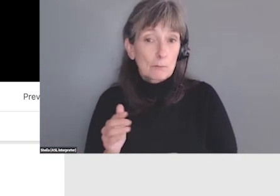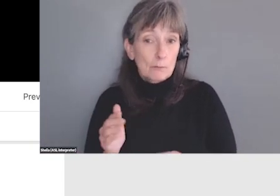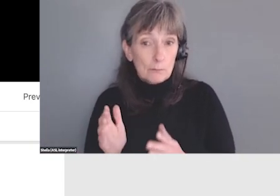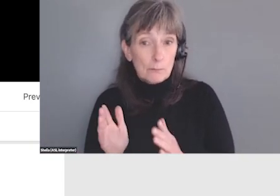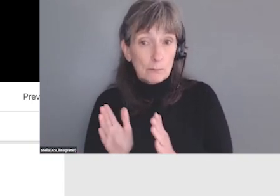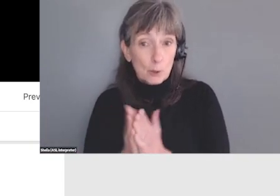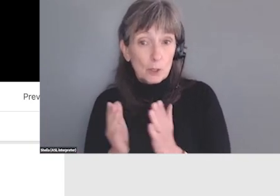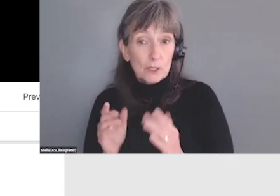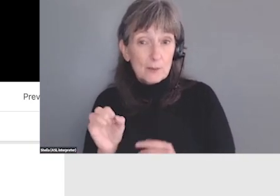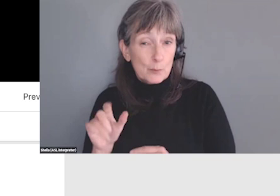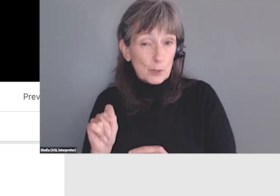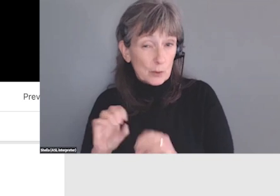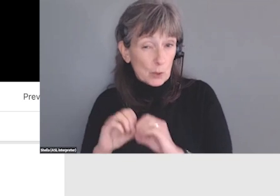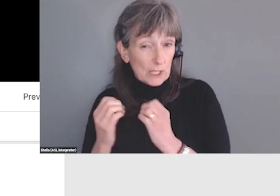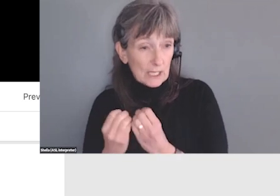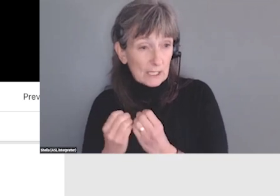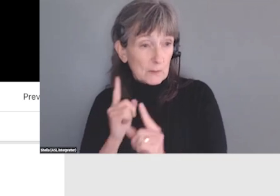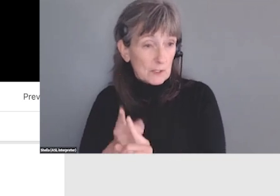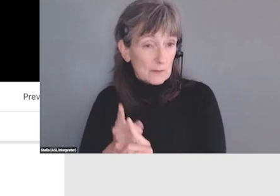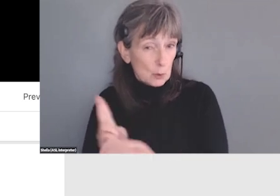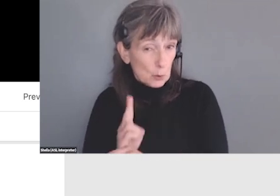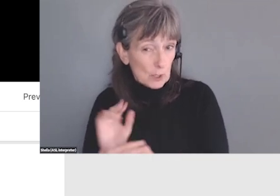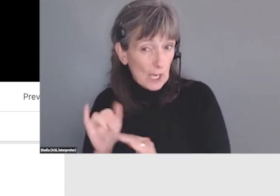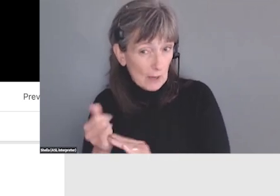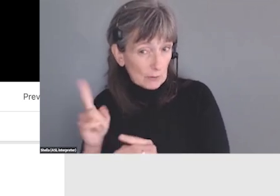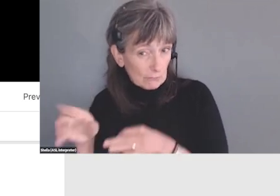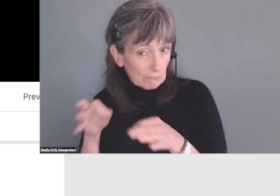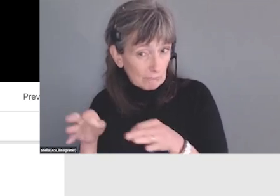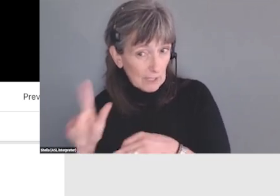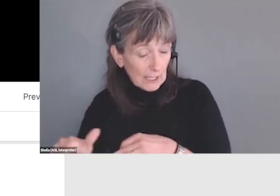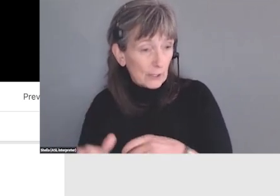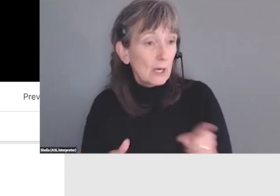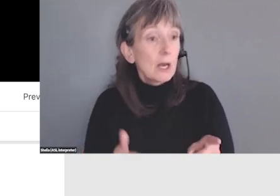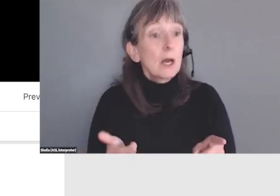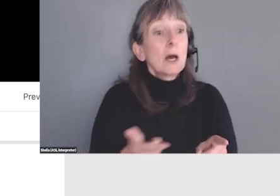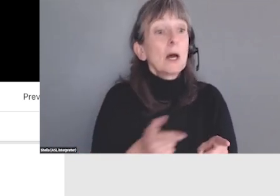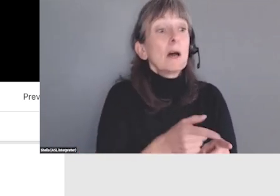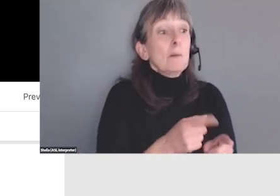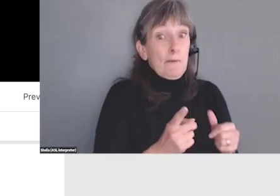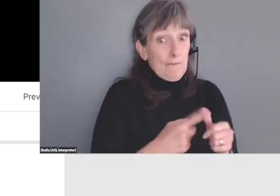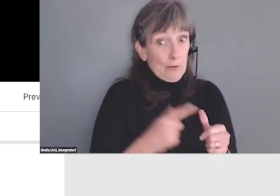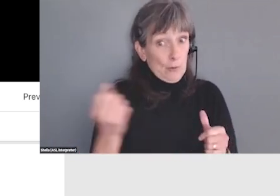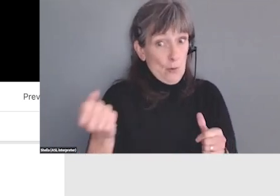hand over to Barbara though, I want to show you another feature where AI is